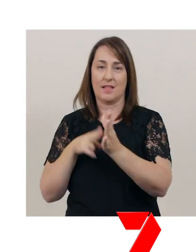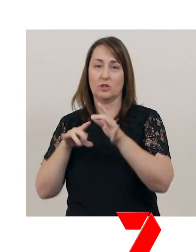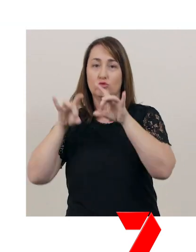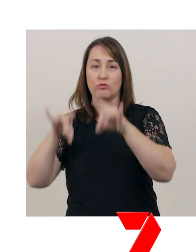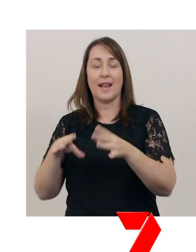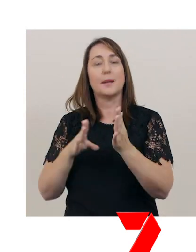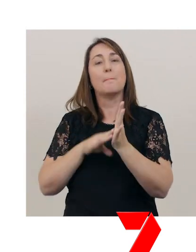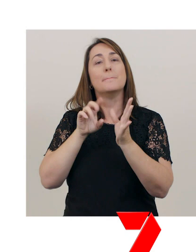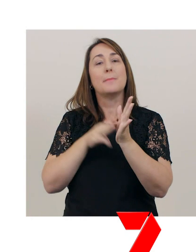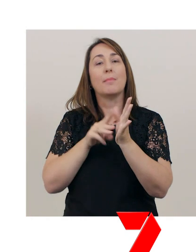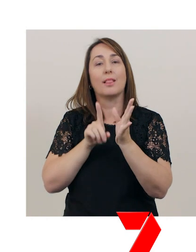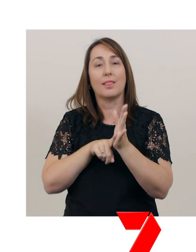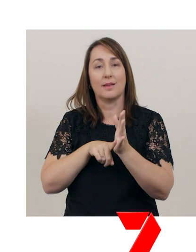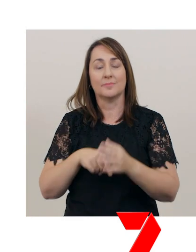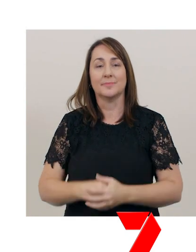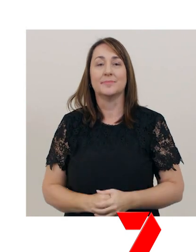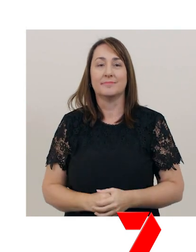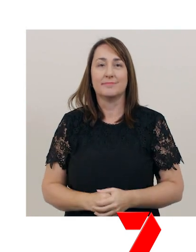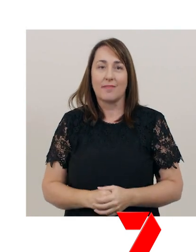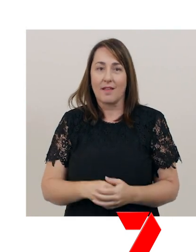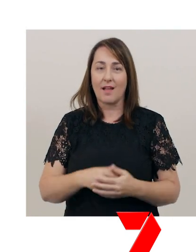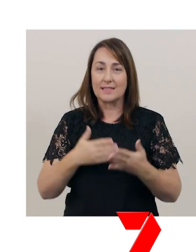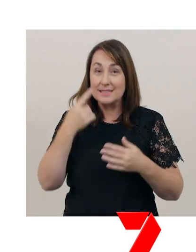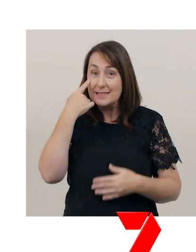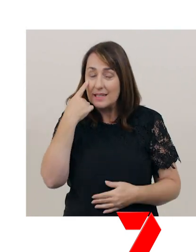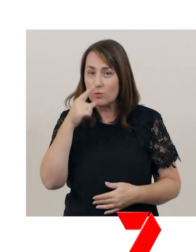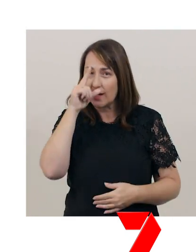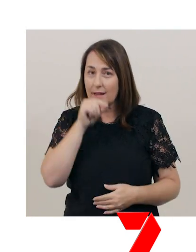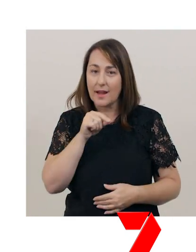Let’s put our knowledge to the test, and see if we can correctly identify,